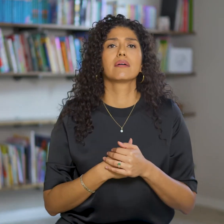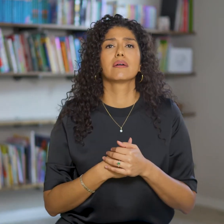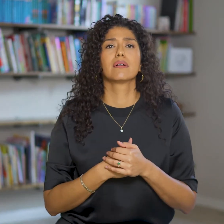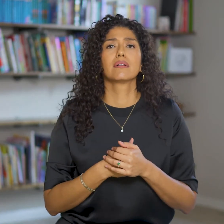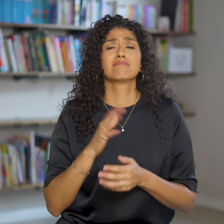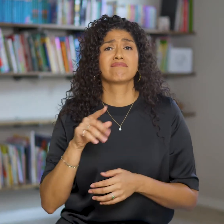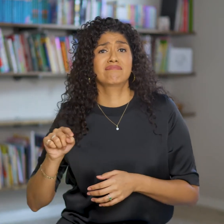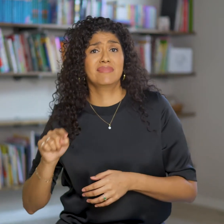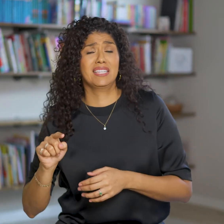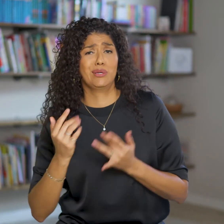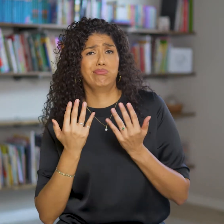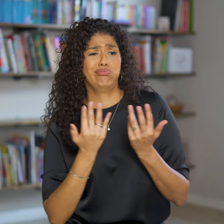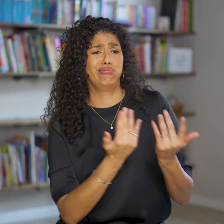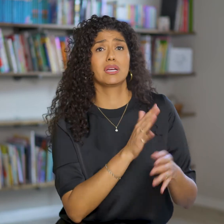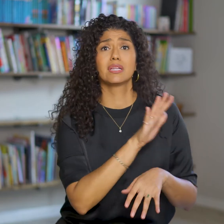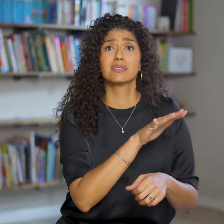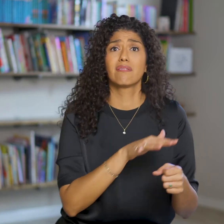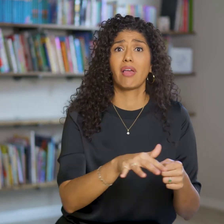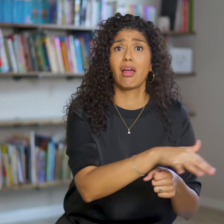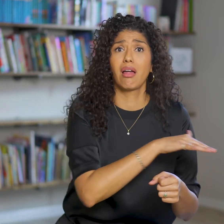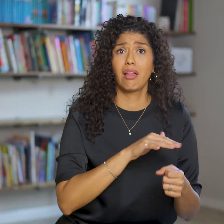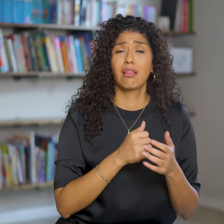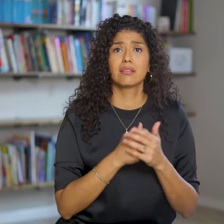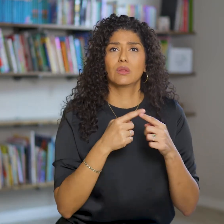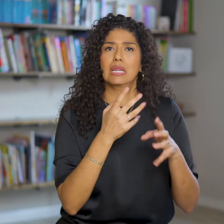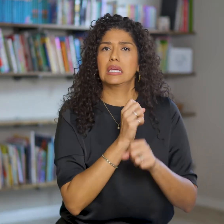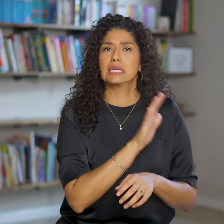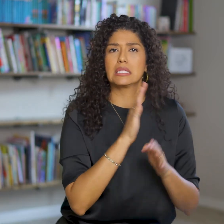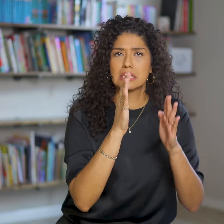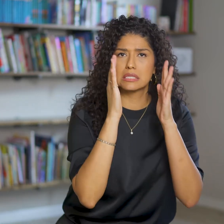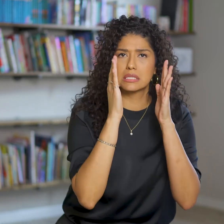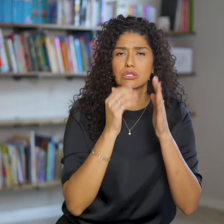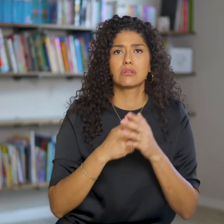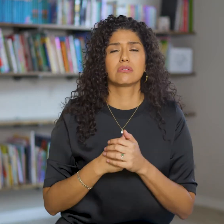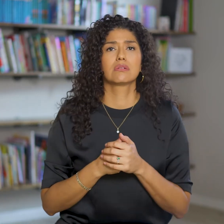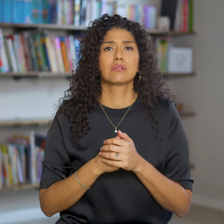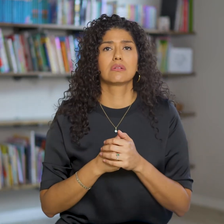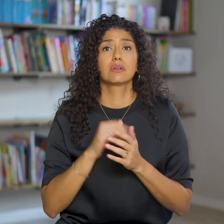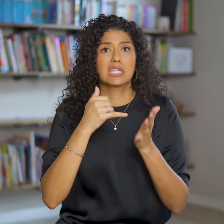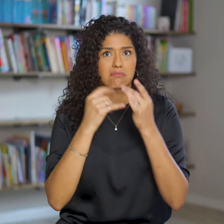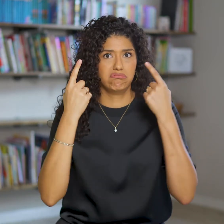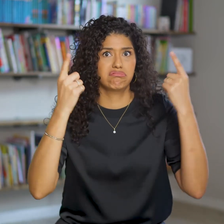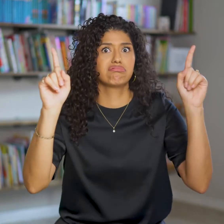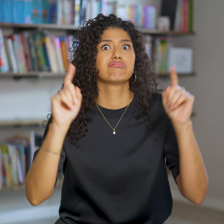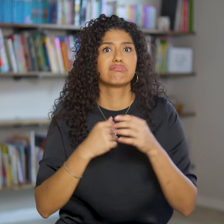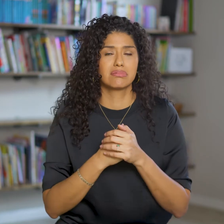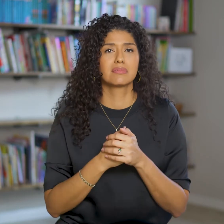so Absalom burns his field to get his attention. It works.